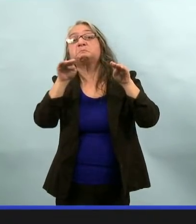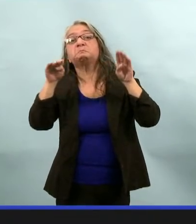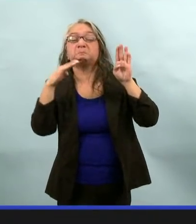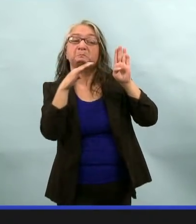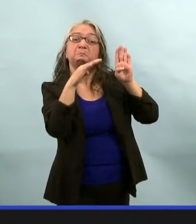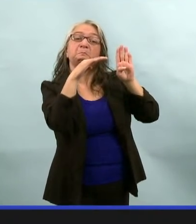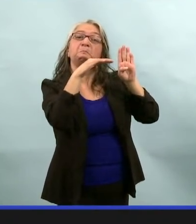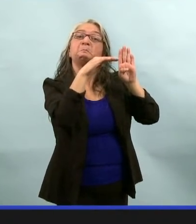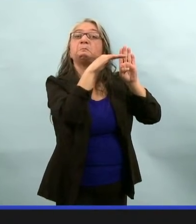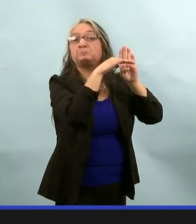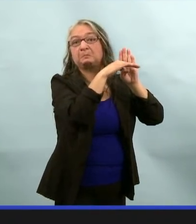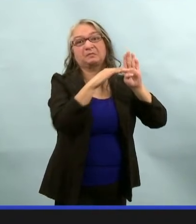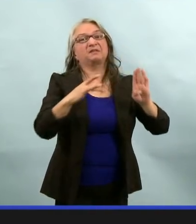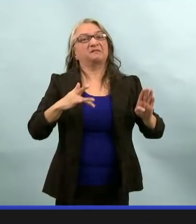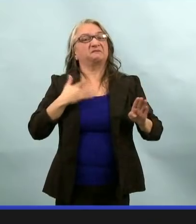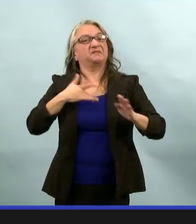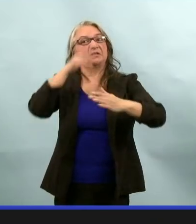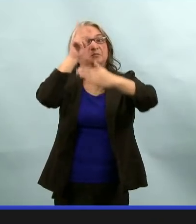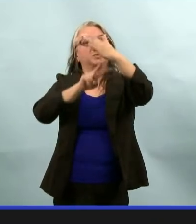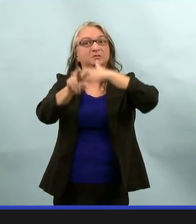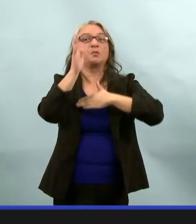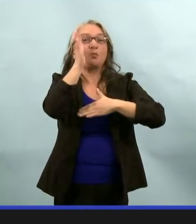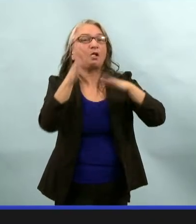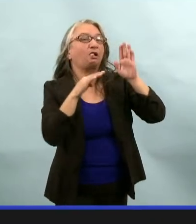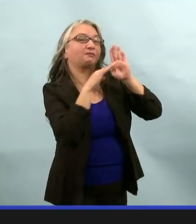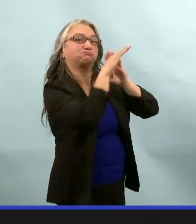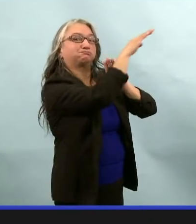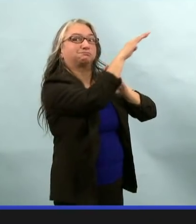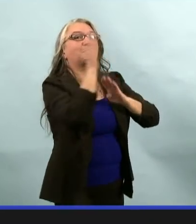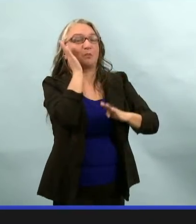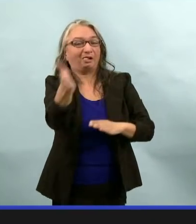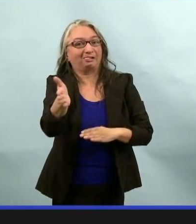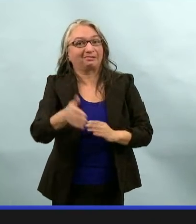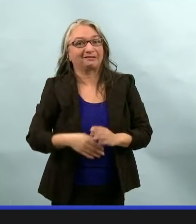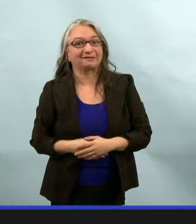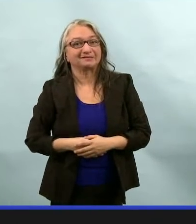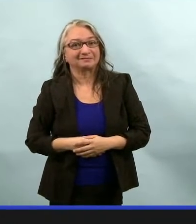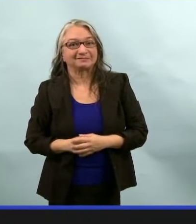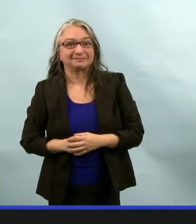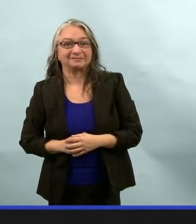thank you and my next question is for miss warren um we've seen the tool this has taken